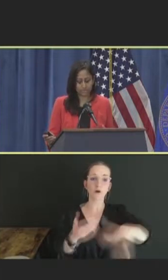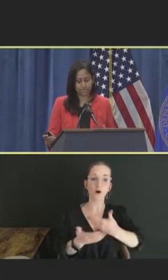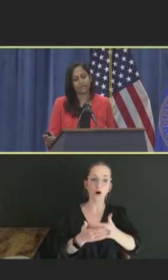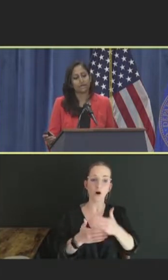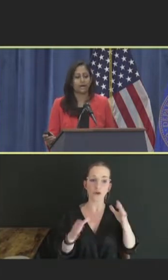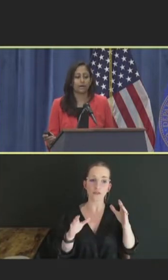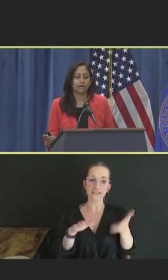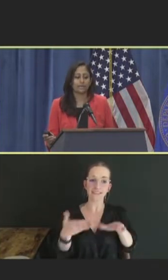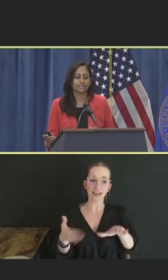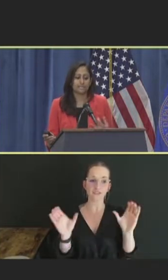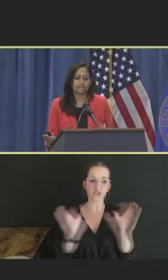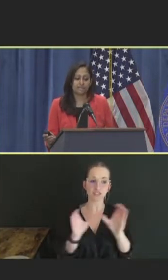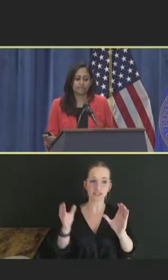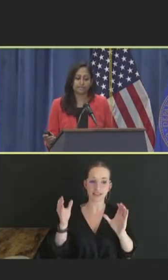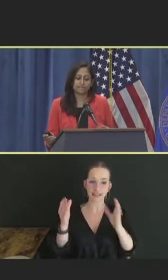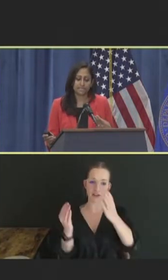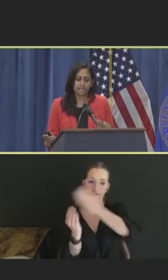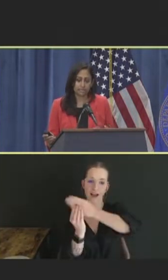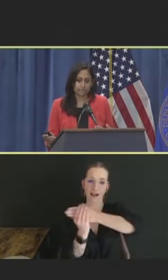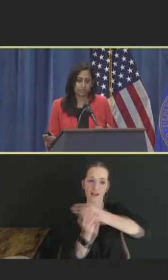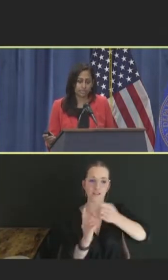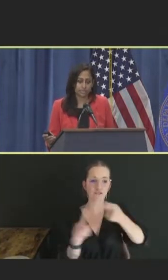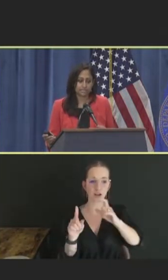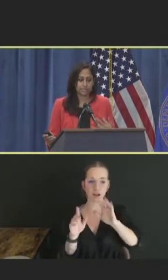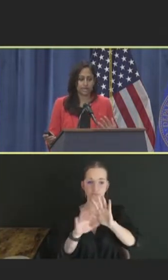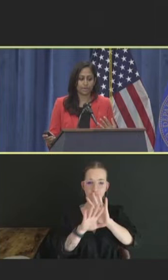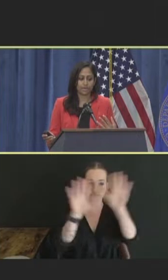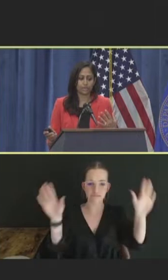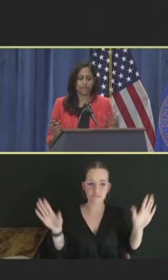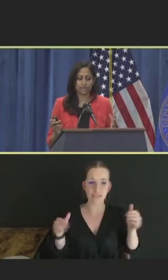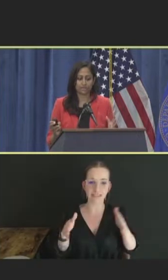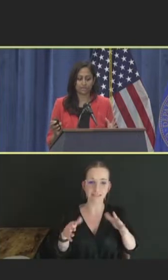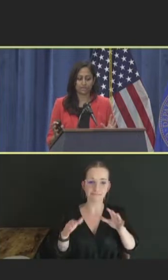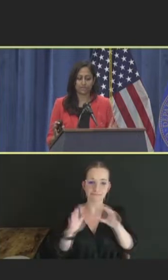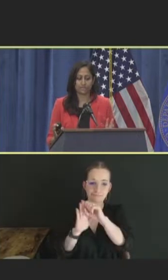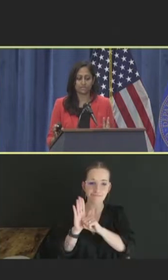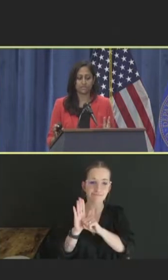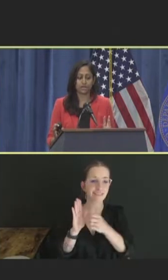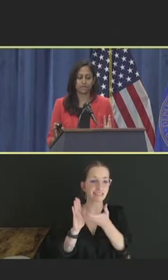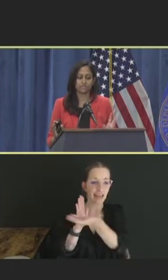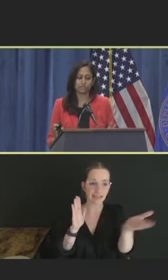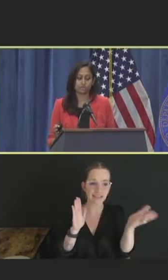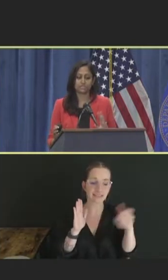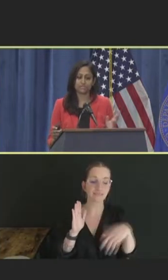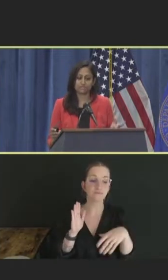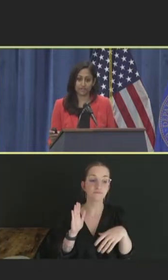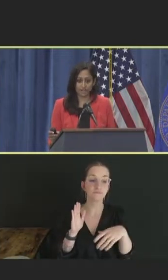And the data that we release, you can kind of think of it in two terms. There's the final